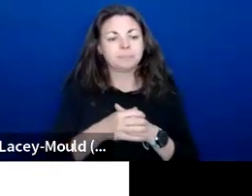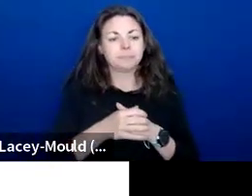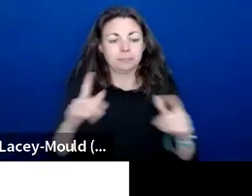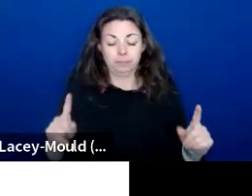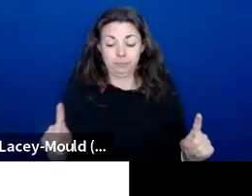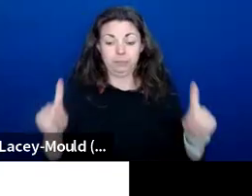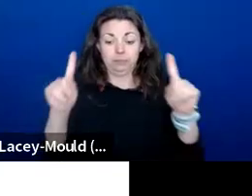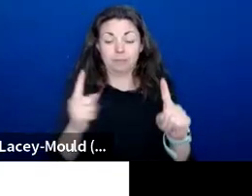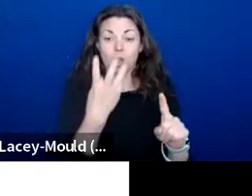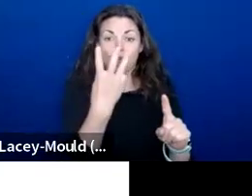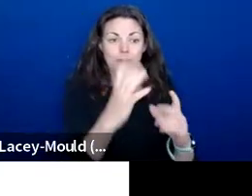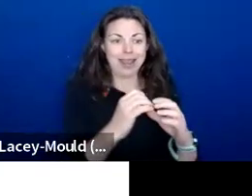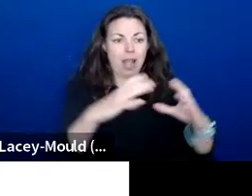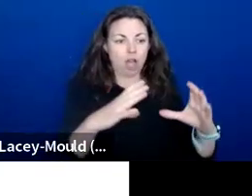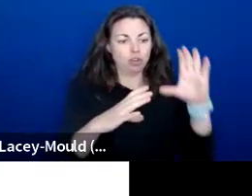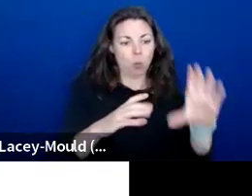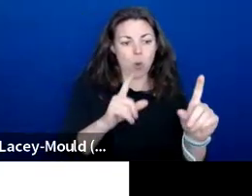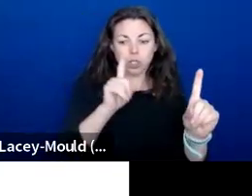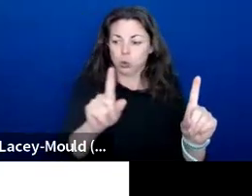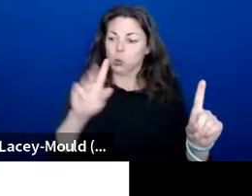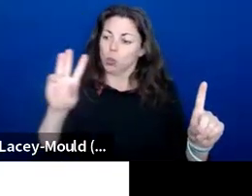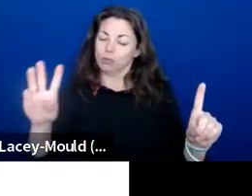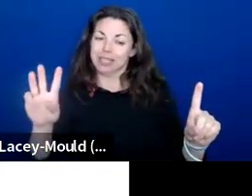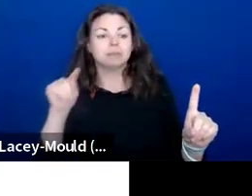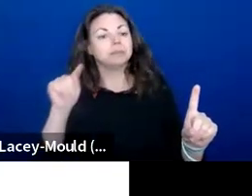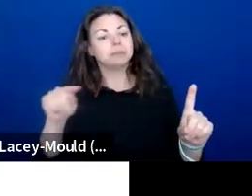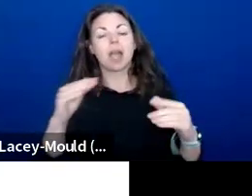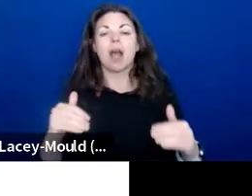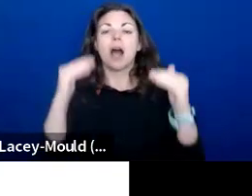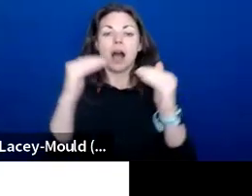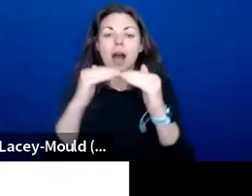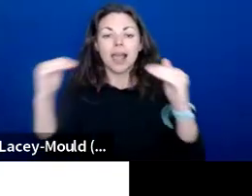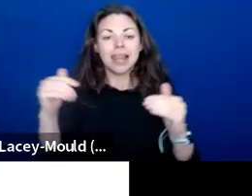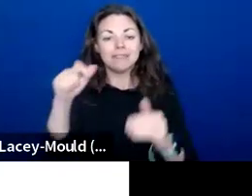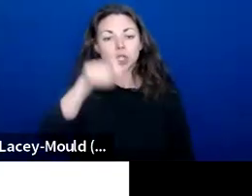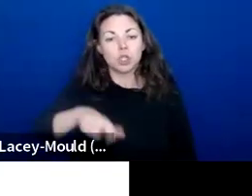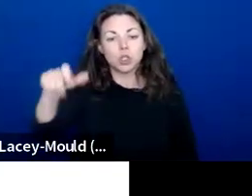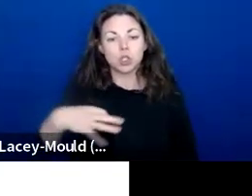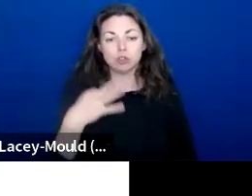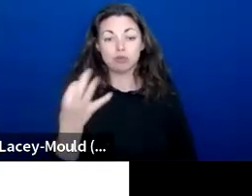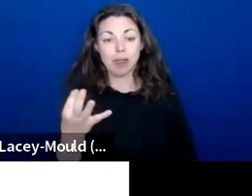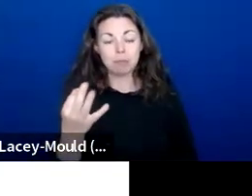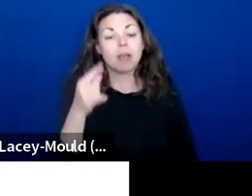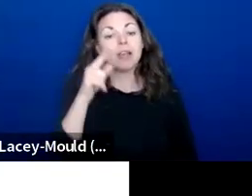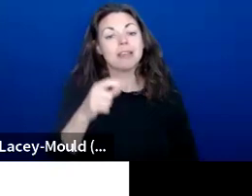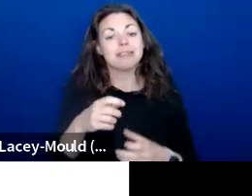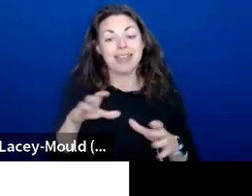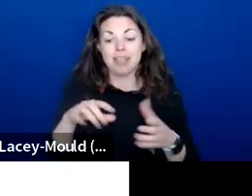up to three larger icons. These represent the higher level student reps who represent larger cohorts of students.